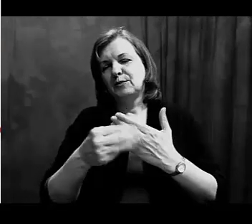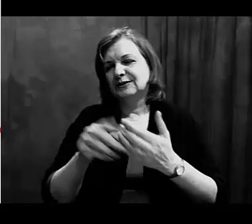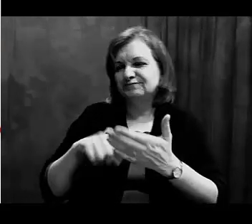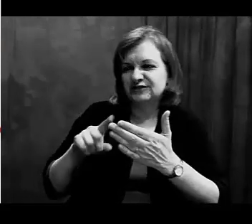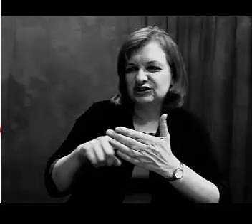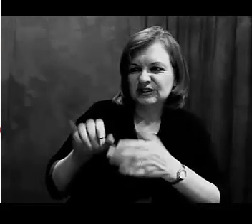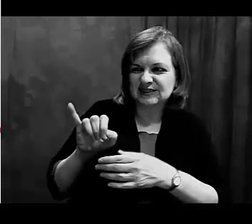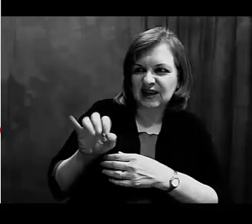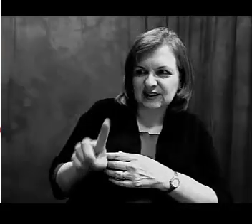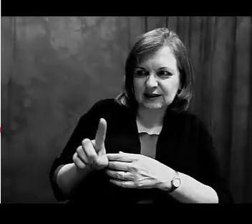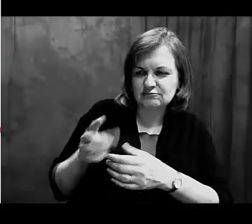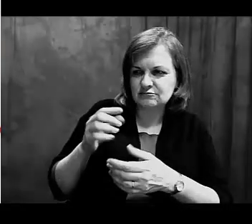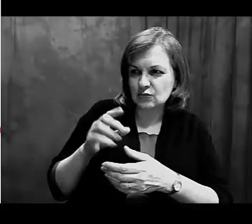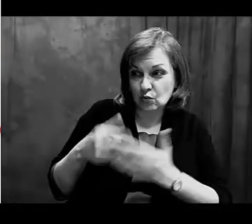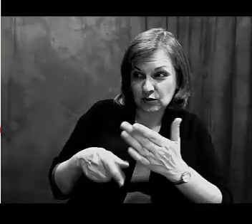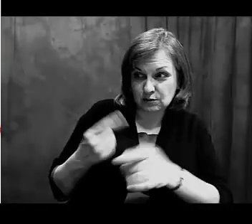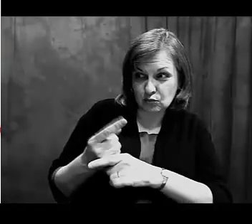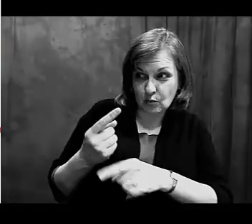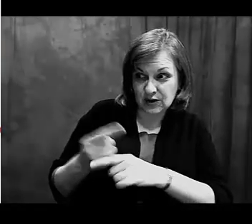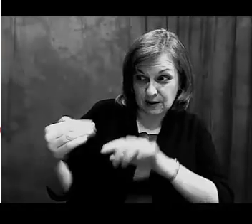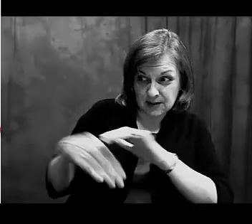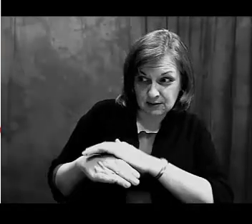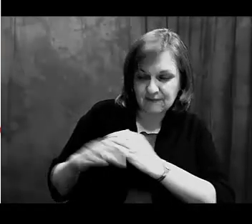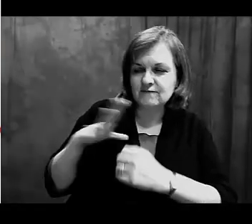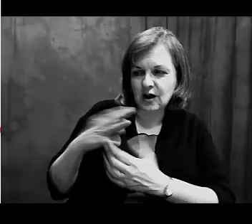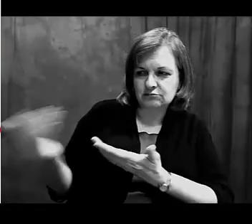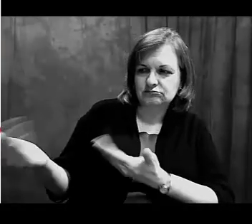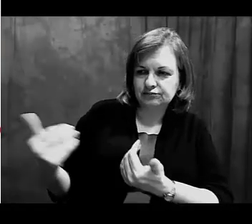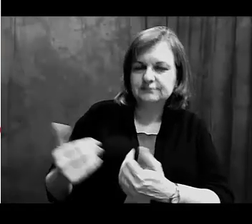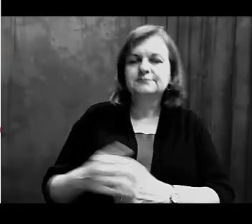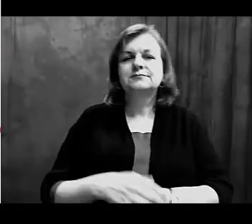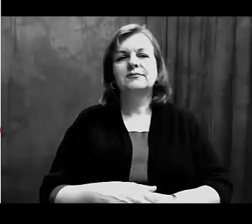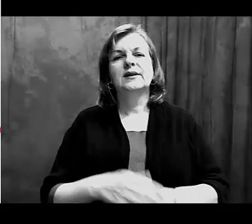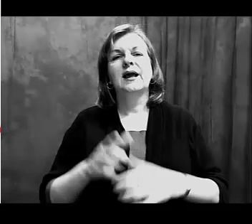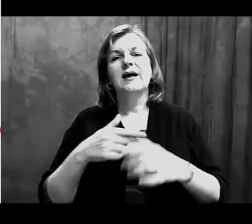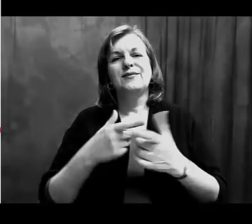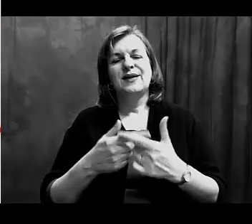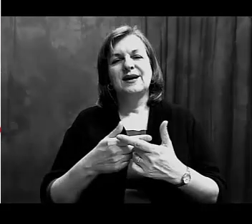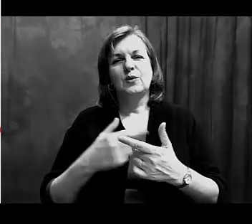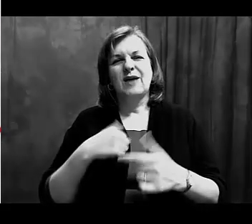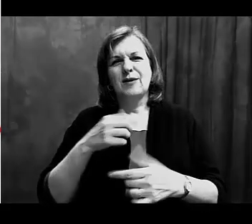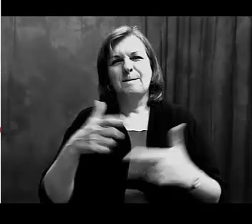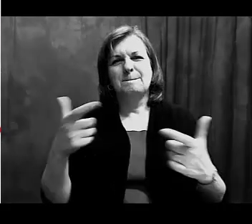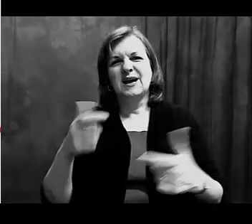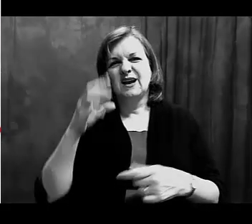essentially as the ID checker to make sure what's going in and out is appropriate